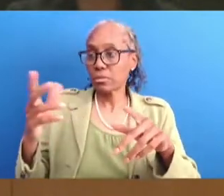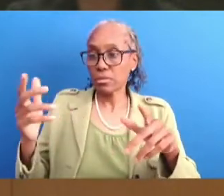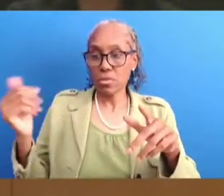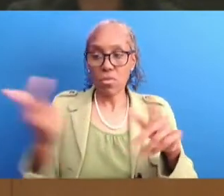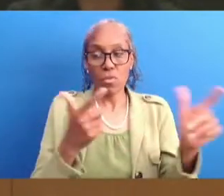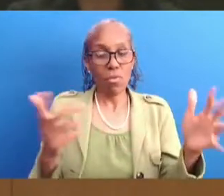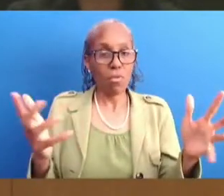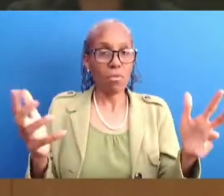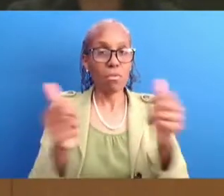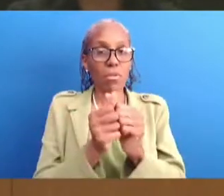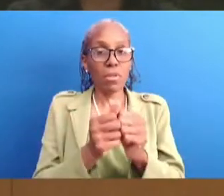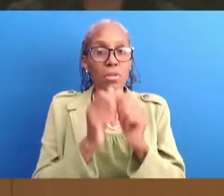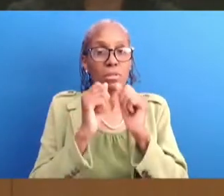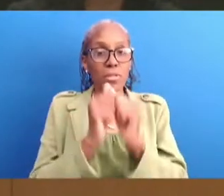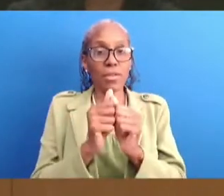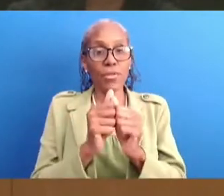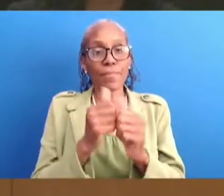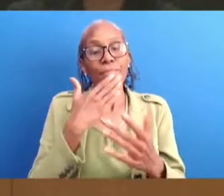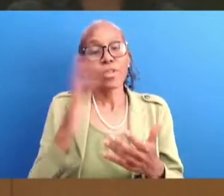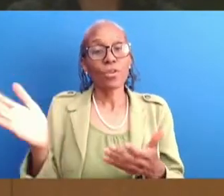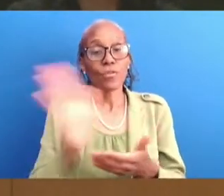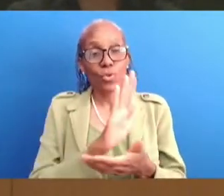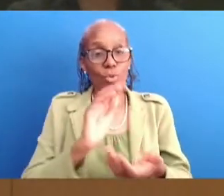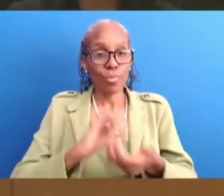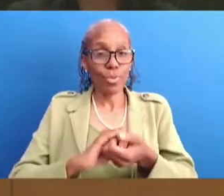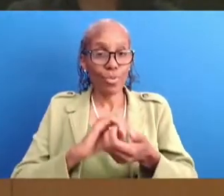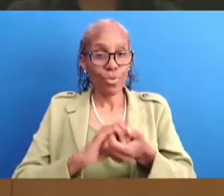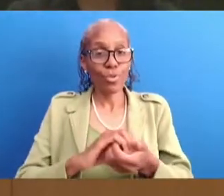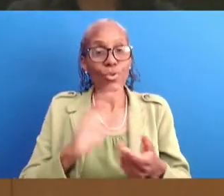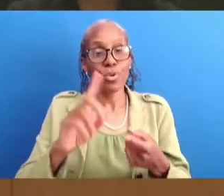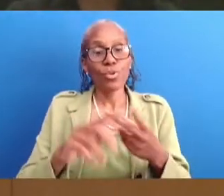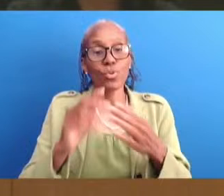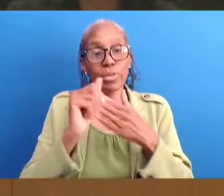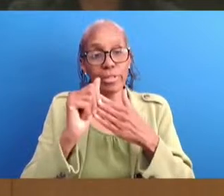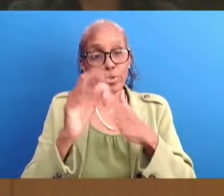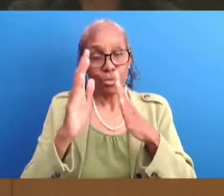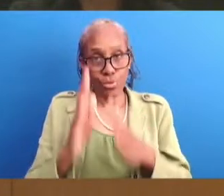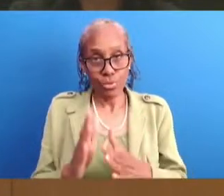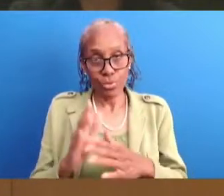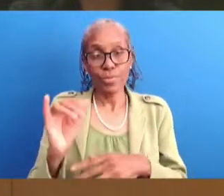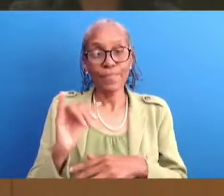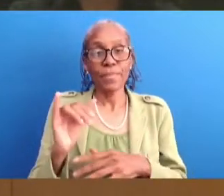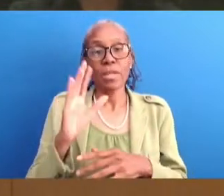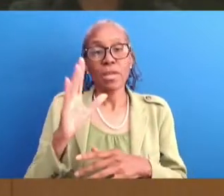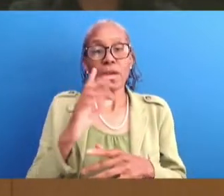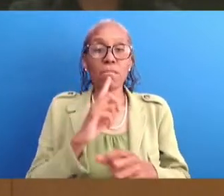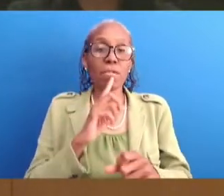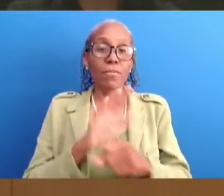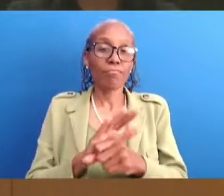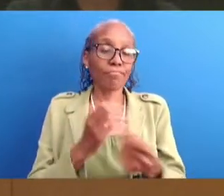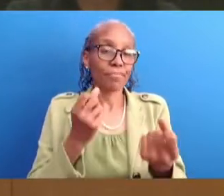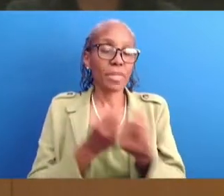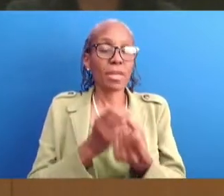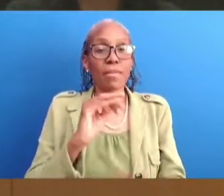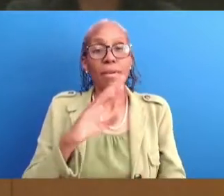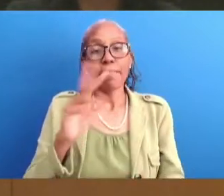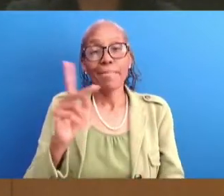OUR SHARED FUTURE DEPENDS ON